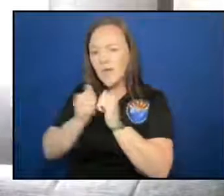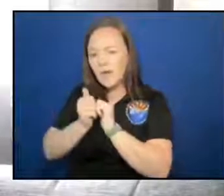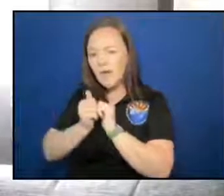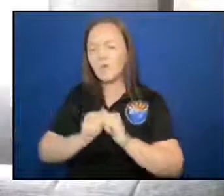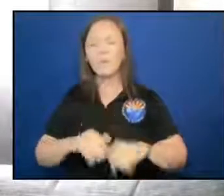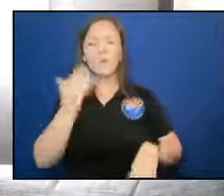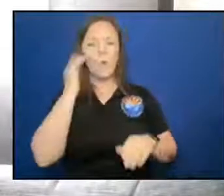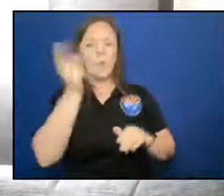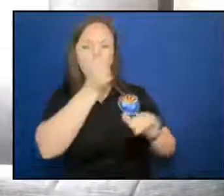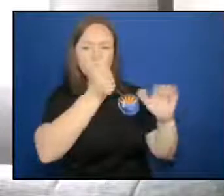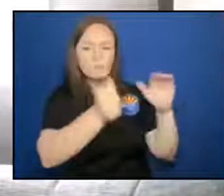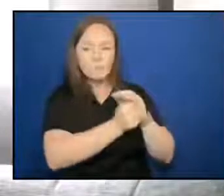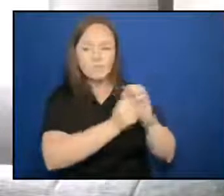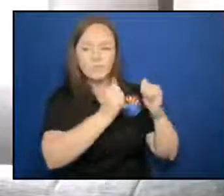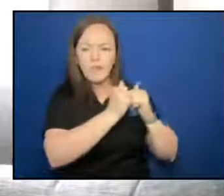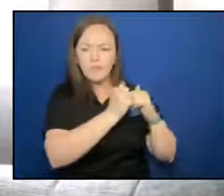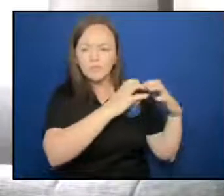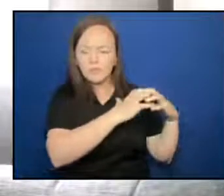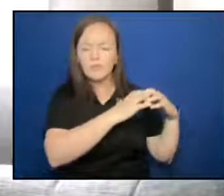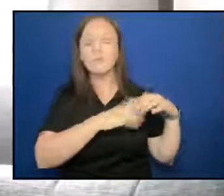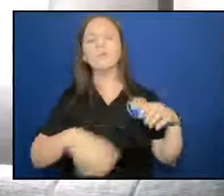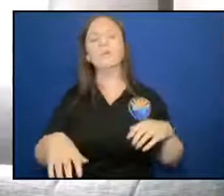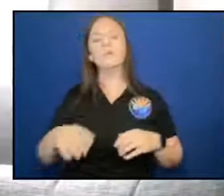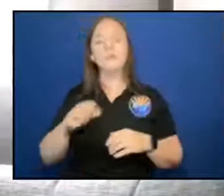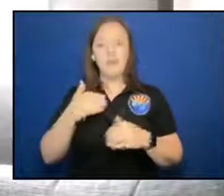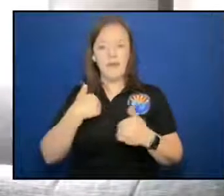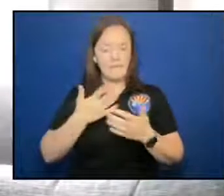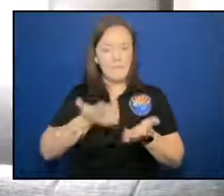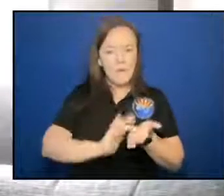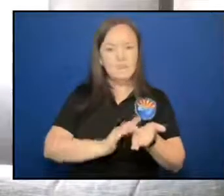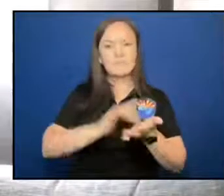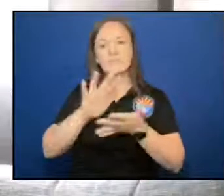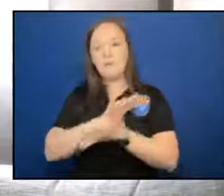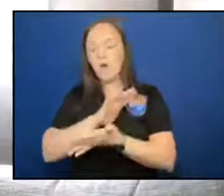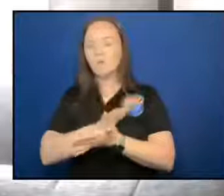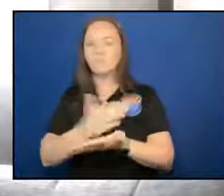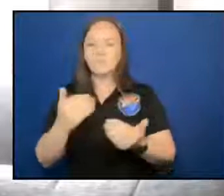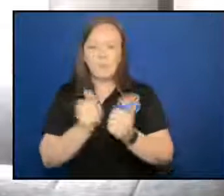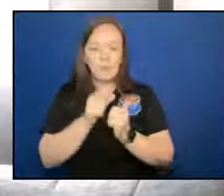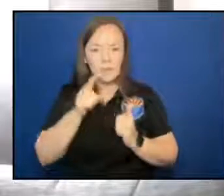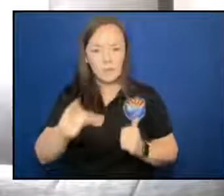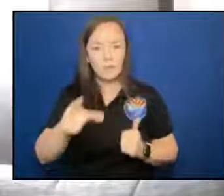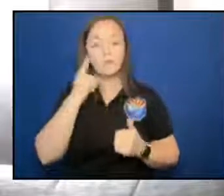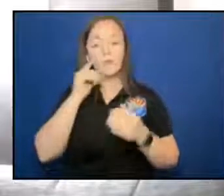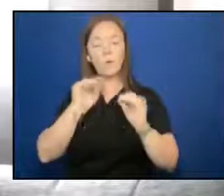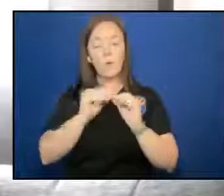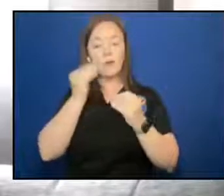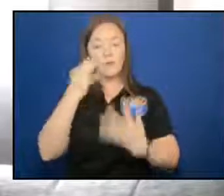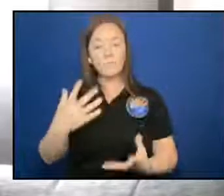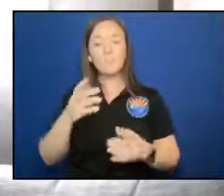AIR BUT NEXT WEEK THAT RH WILL COME BACK UP AND THE PRECIPITATION CHART ALL THE WAY THROUGH NEXT BE